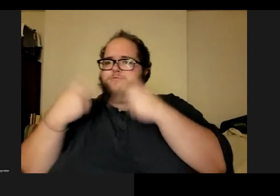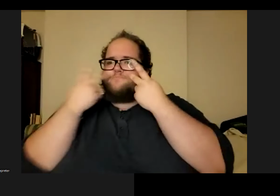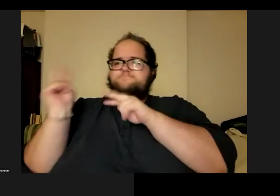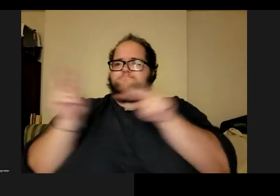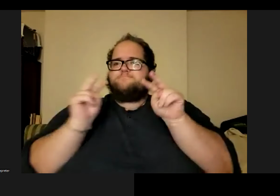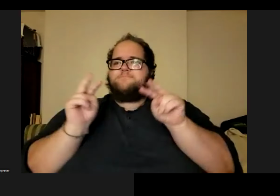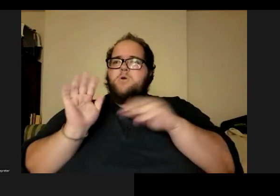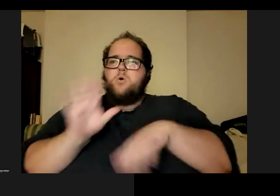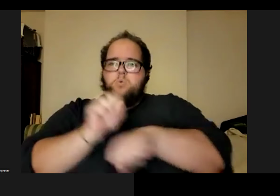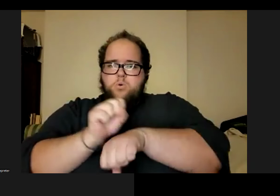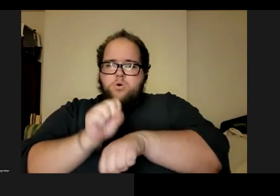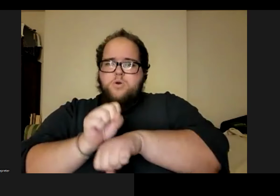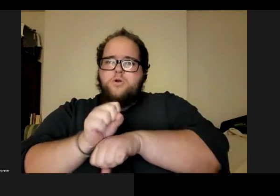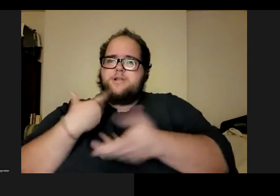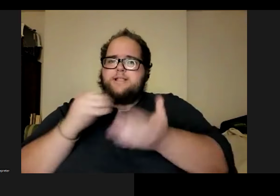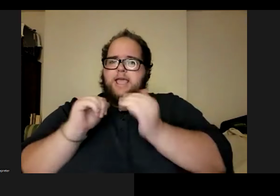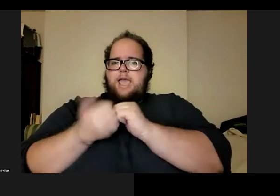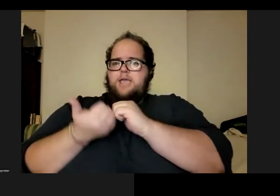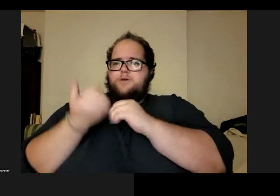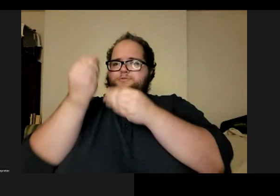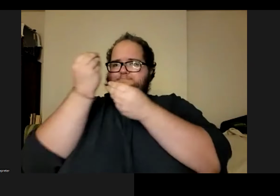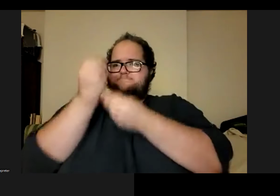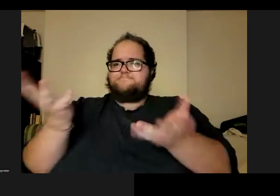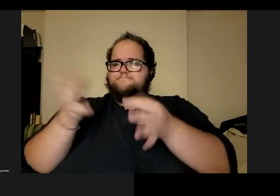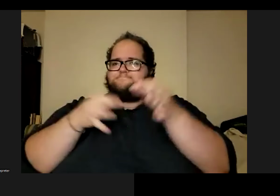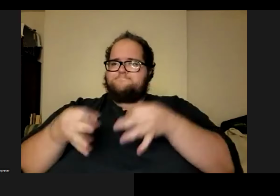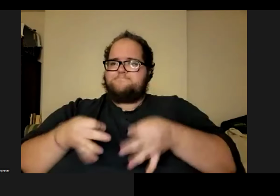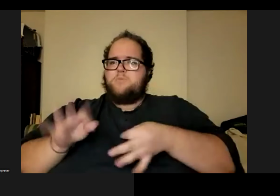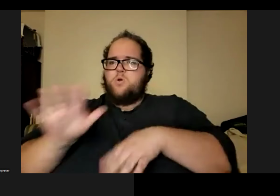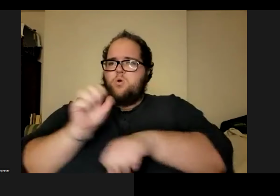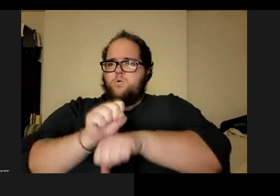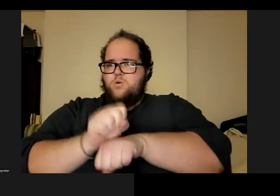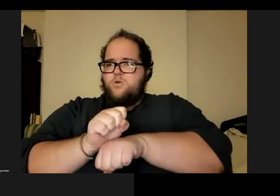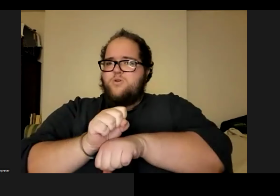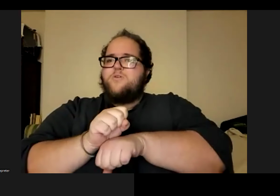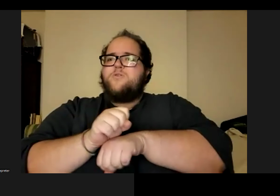So this is your time to your time say what you want to say.